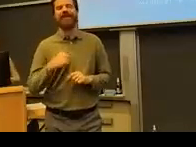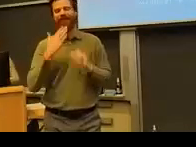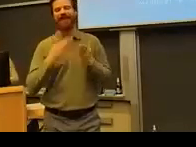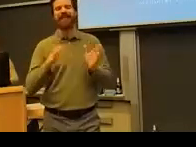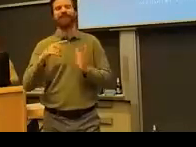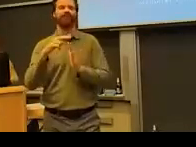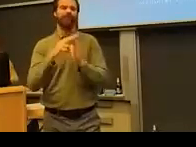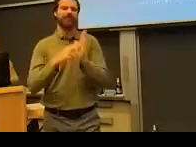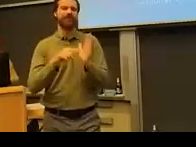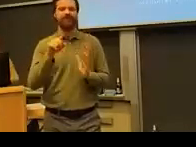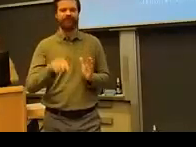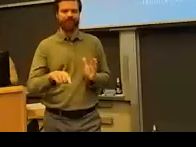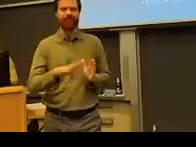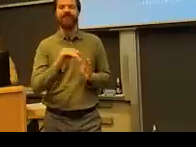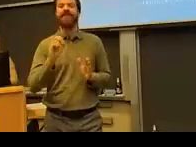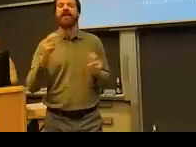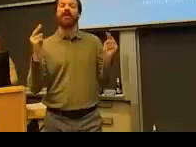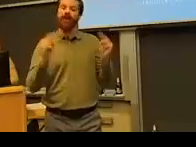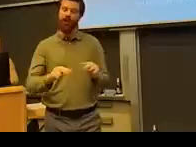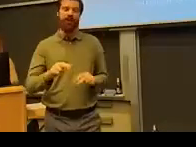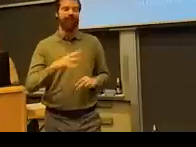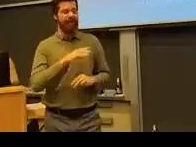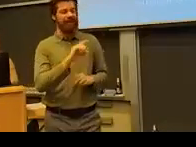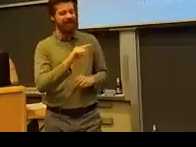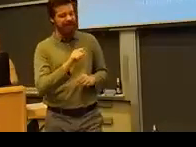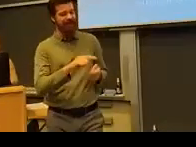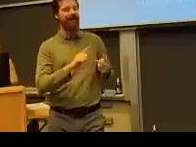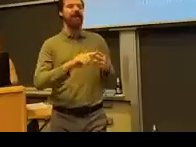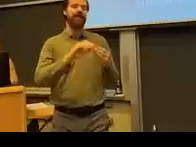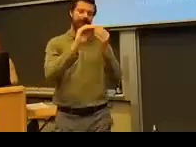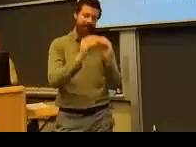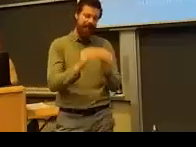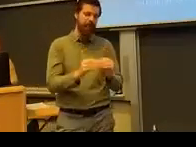to read it but I think we can look at the data we can look at all the numbers and everything but